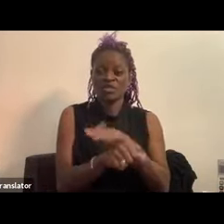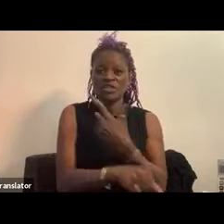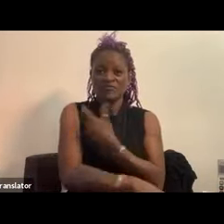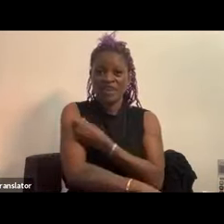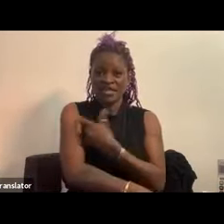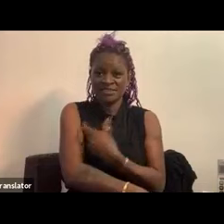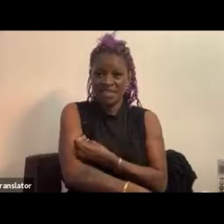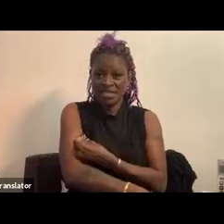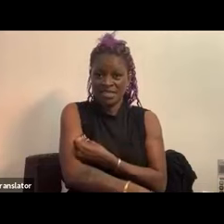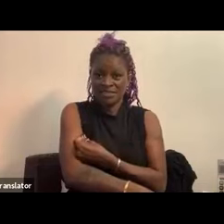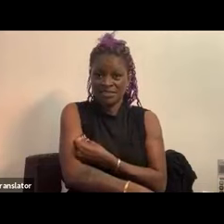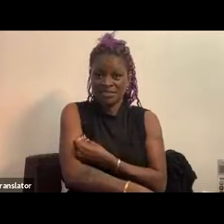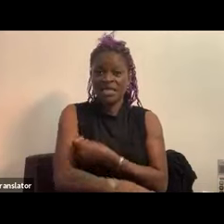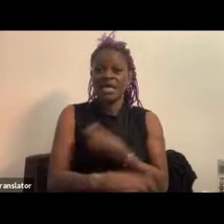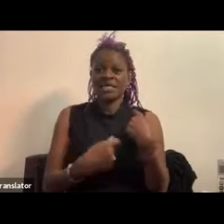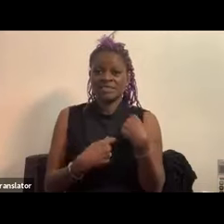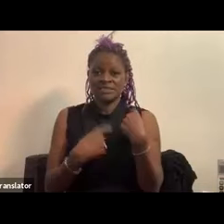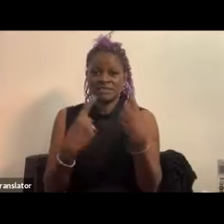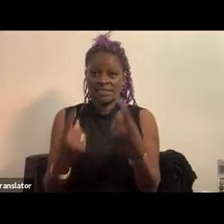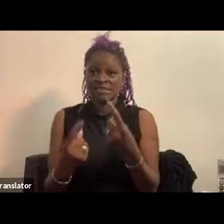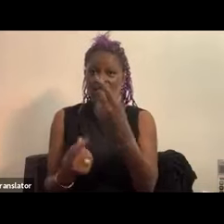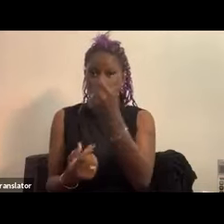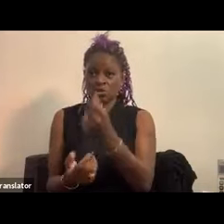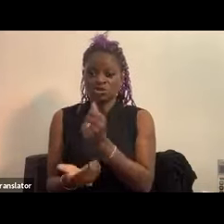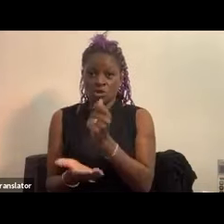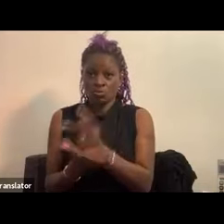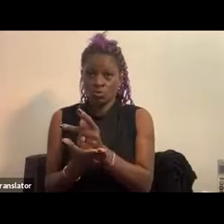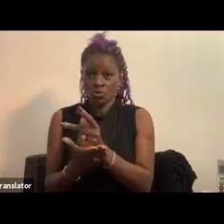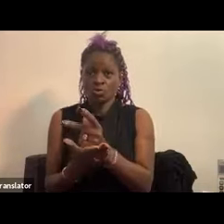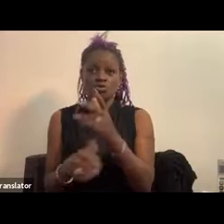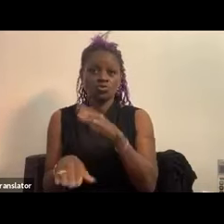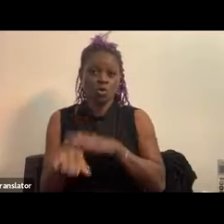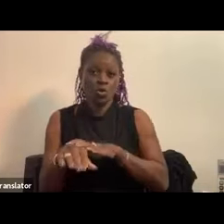approved for that age group very recently on May 12.